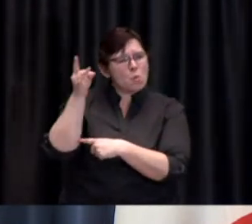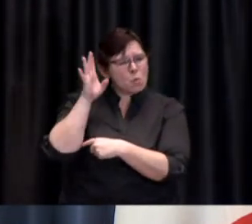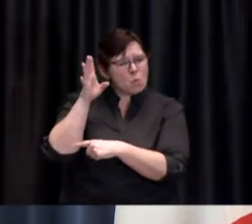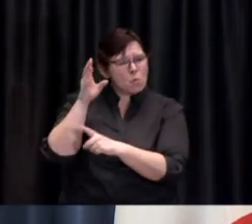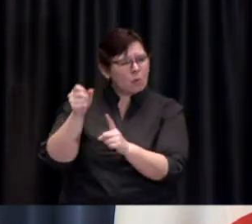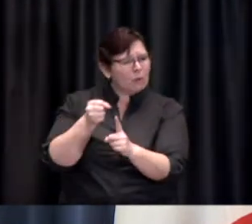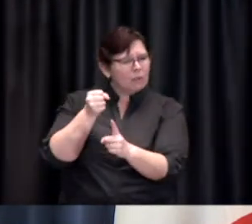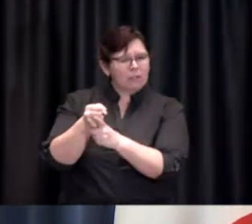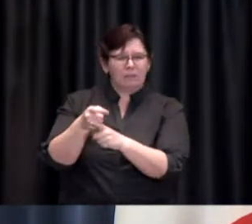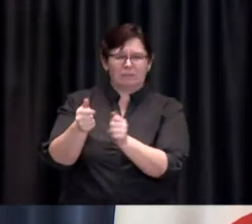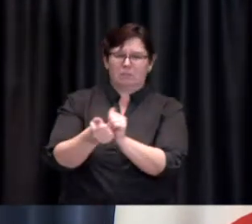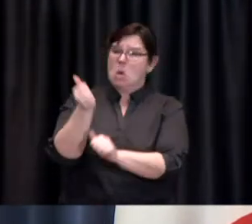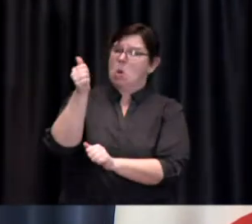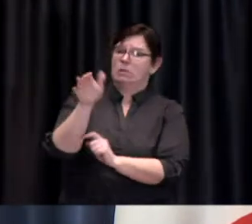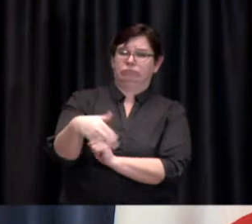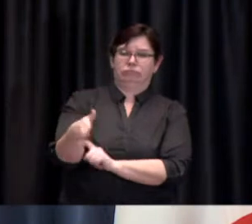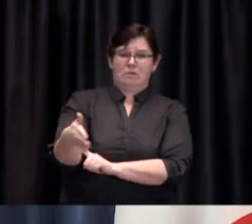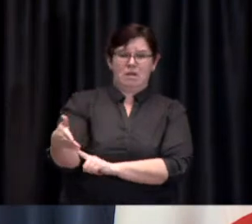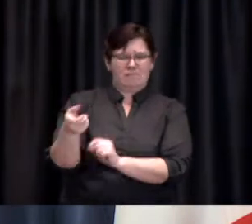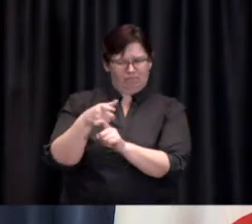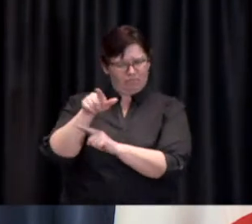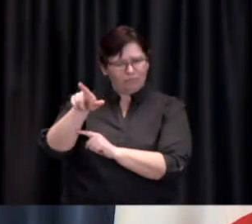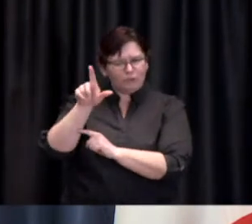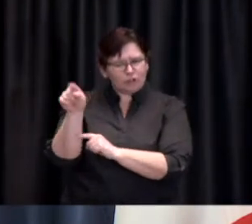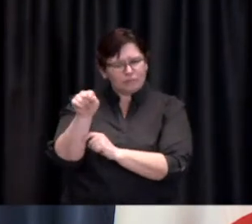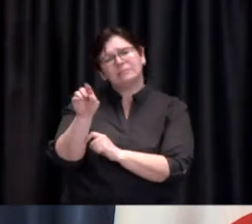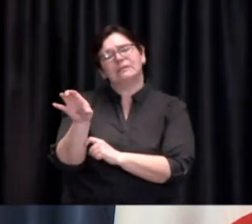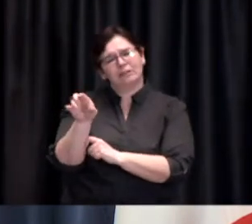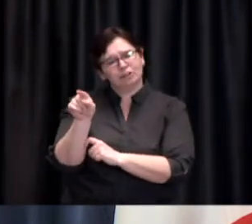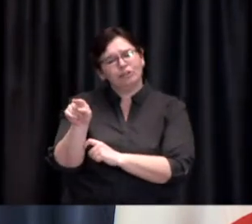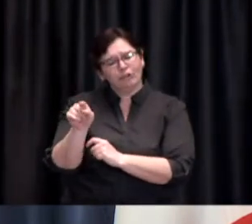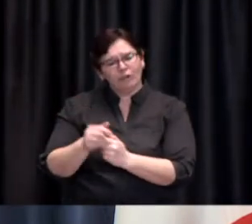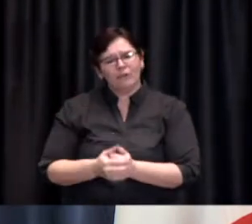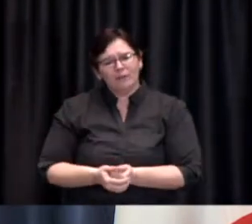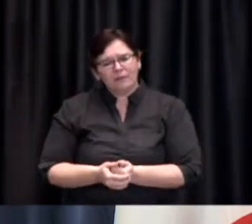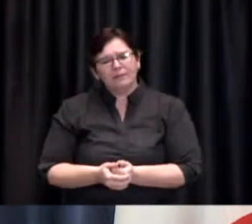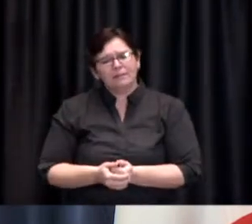did occur within that setting you know particularly earlier on in the pandemic.